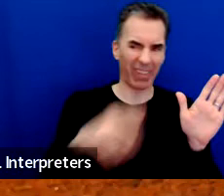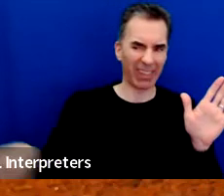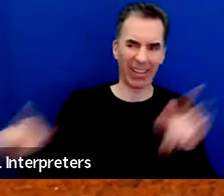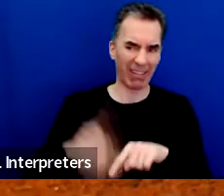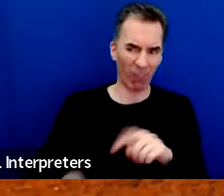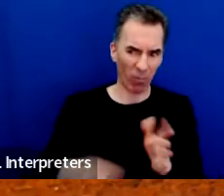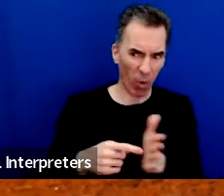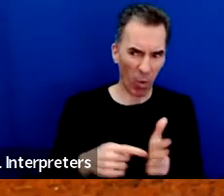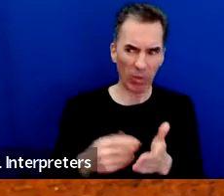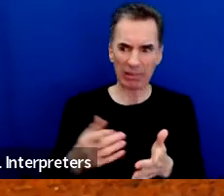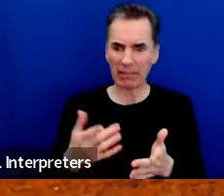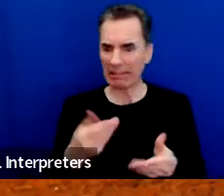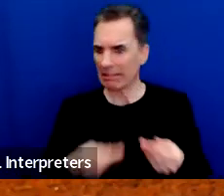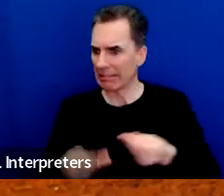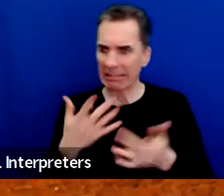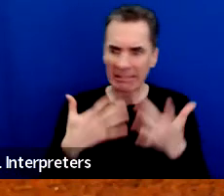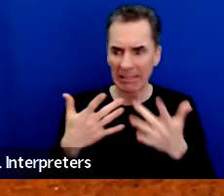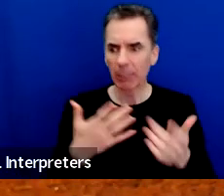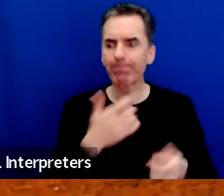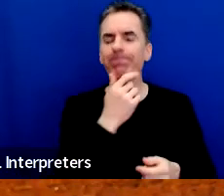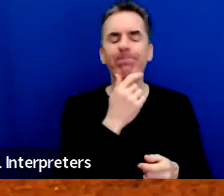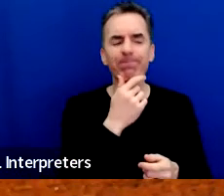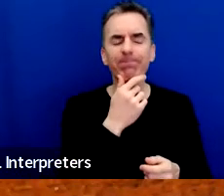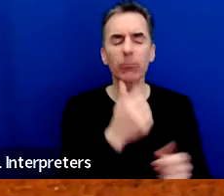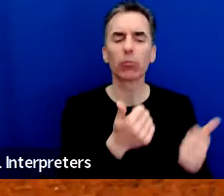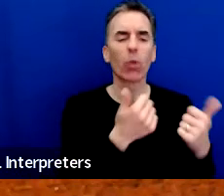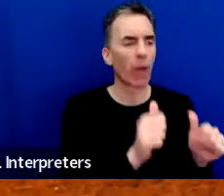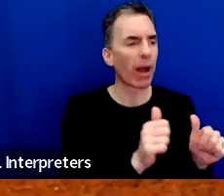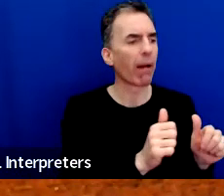and in addition to a traditional textbook reserve collection